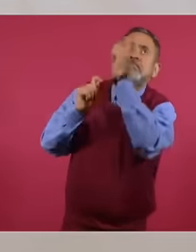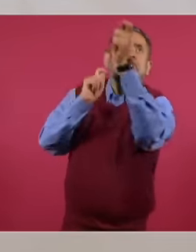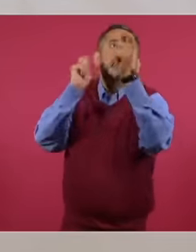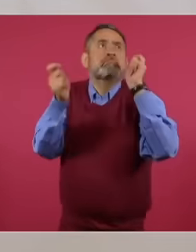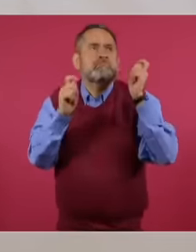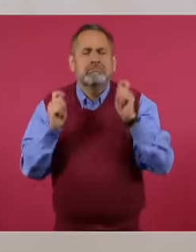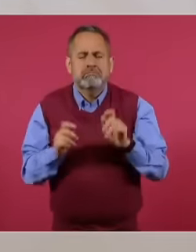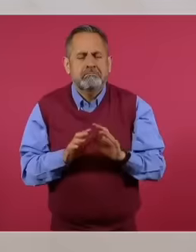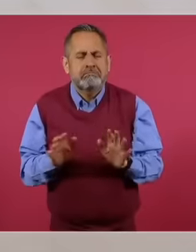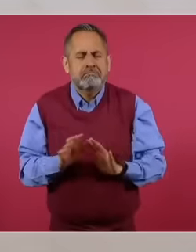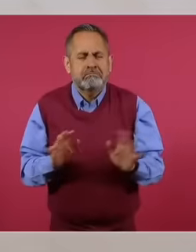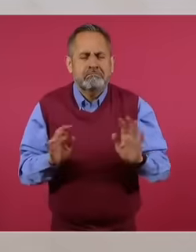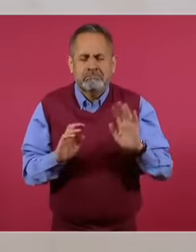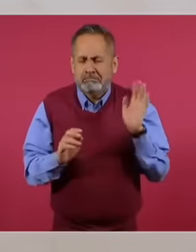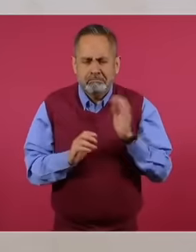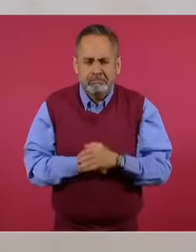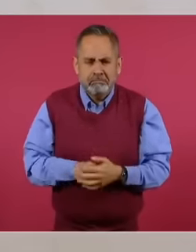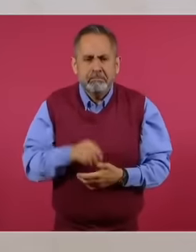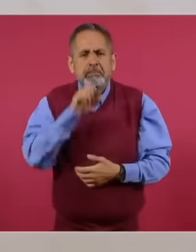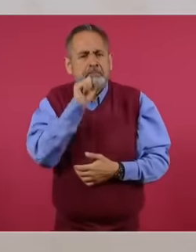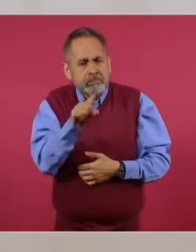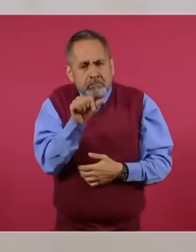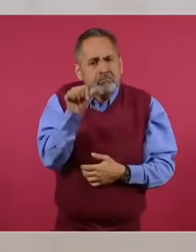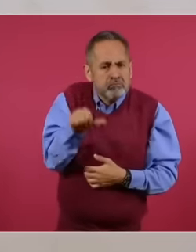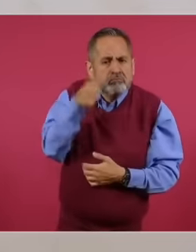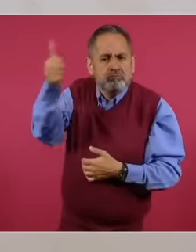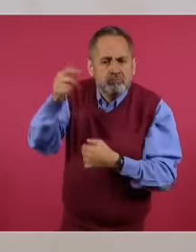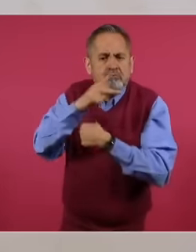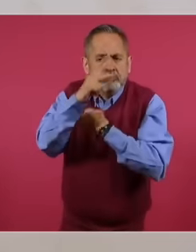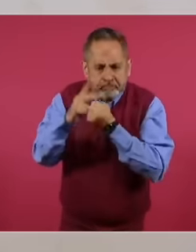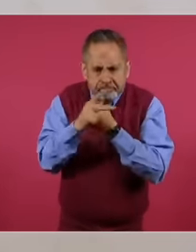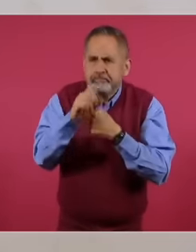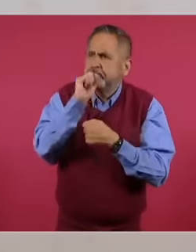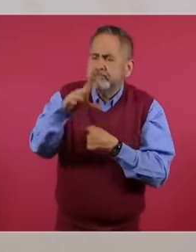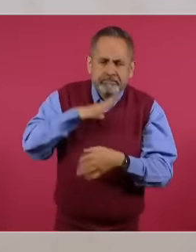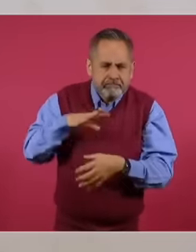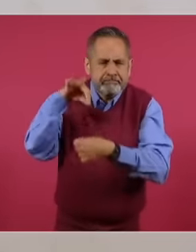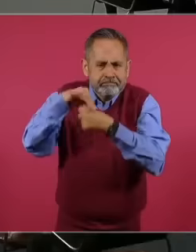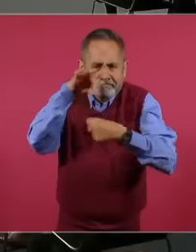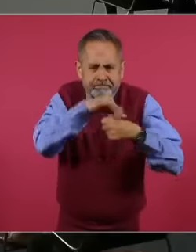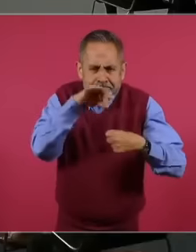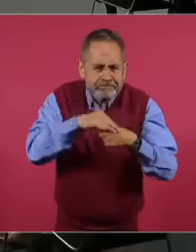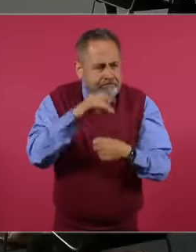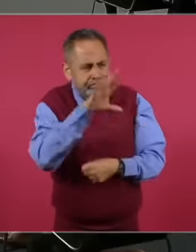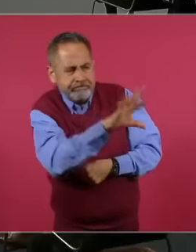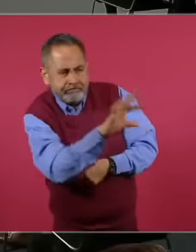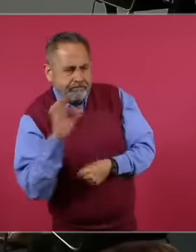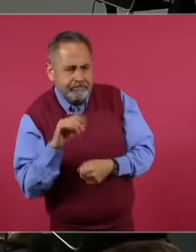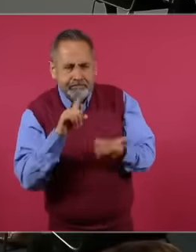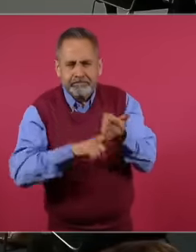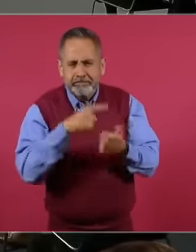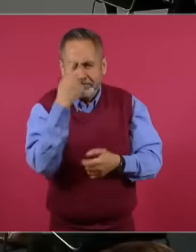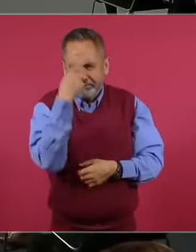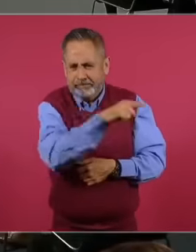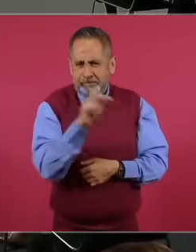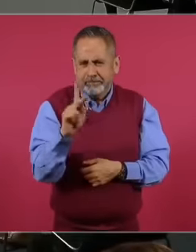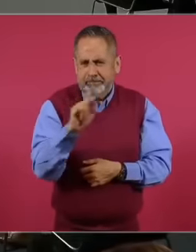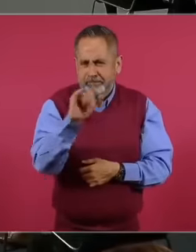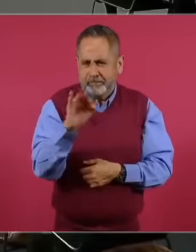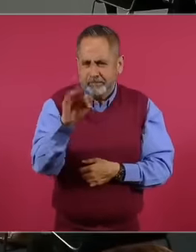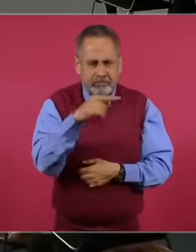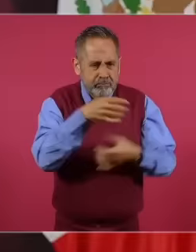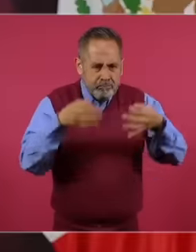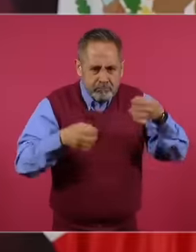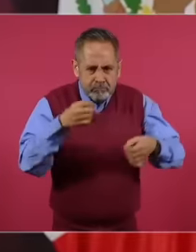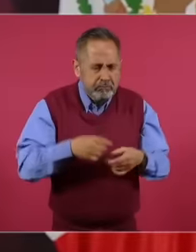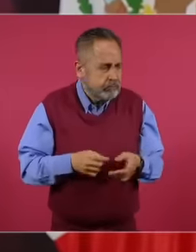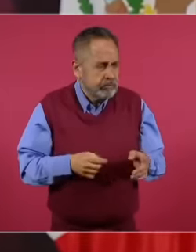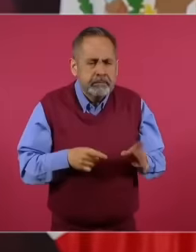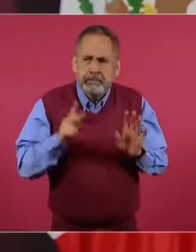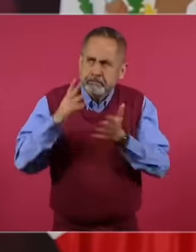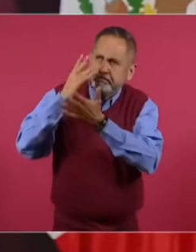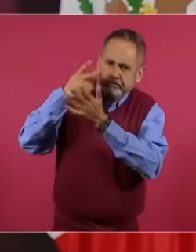, by the way, members of the judiciary are elected. But we have our history here at the